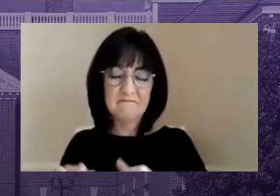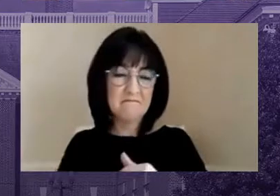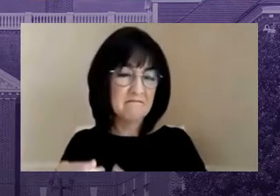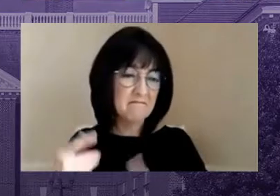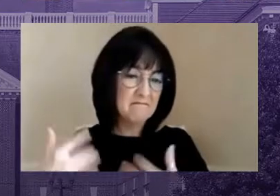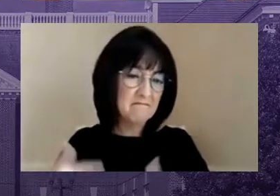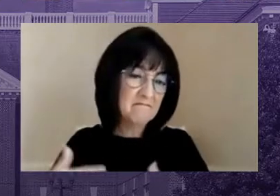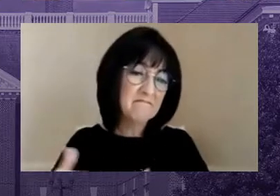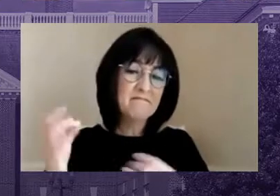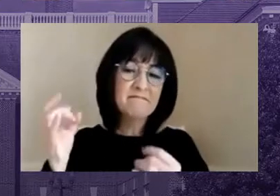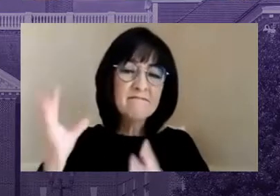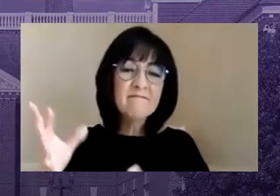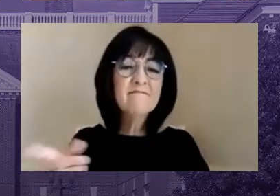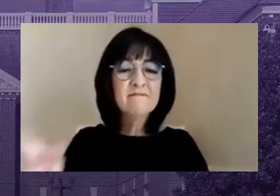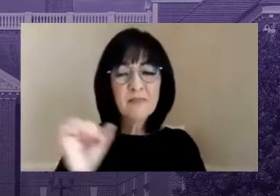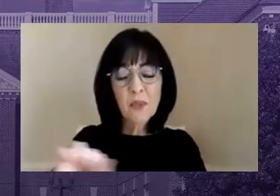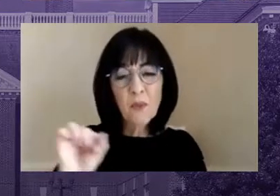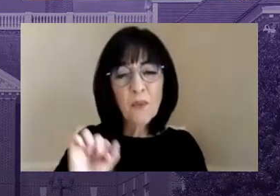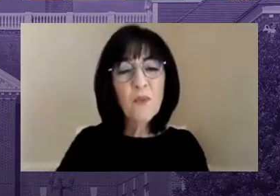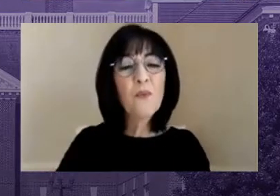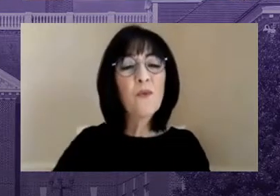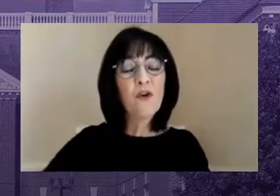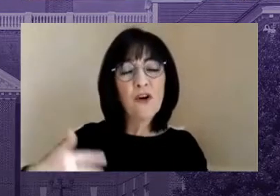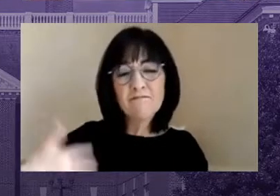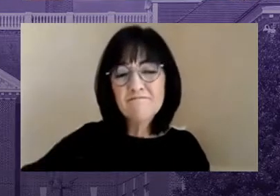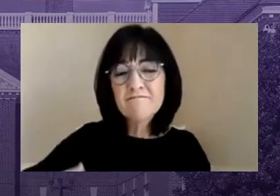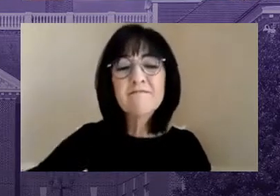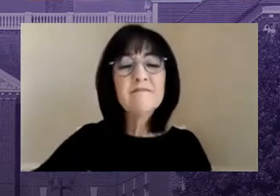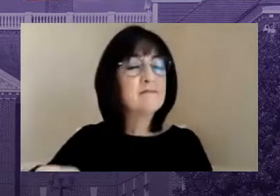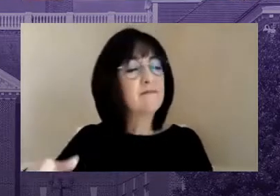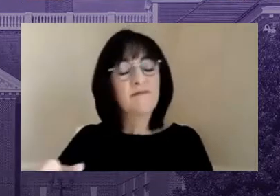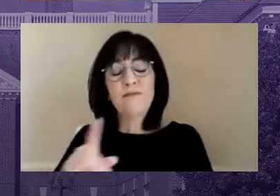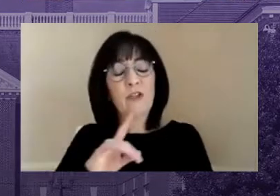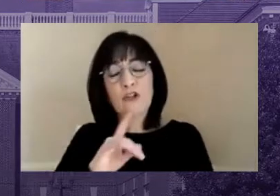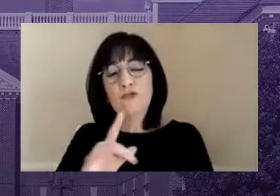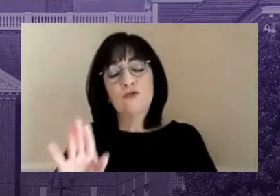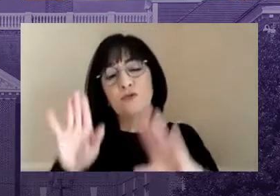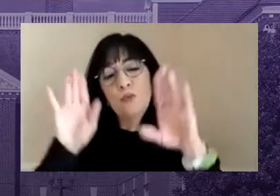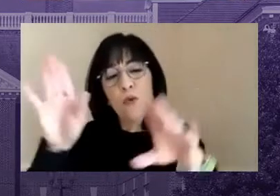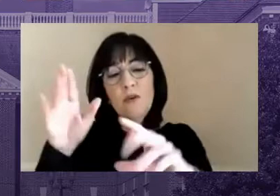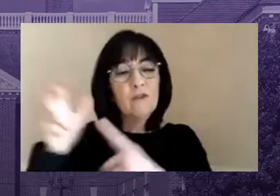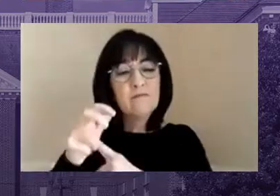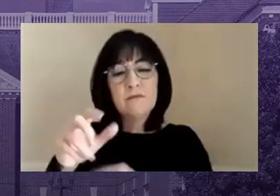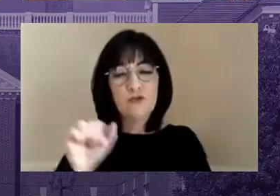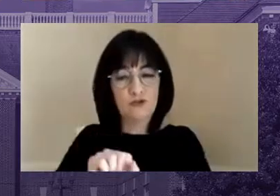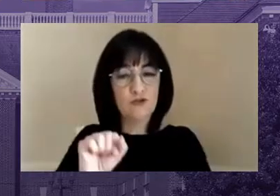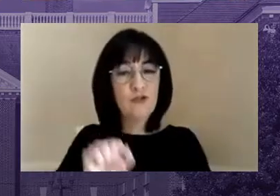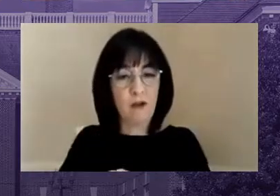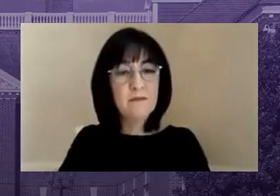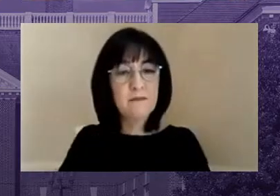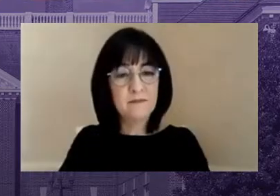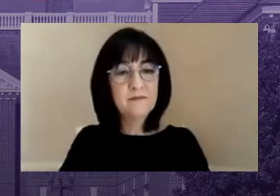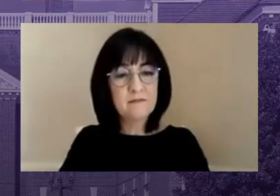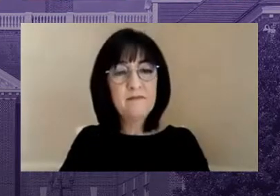Carol Timmons, and has done just an incredible job during a very, very difficult time in the last